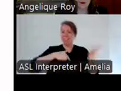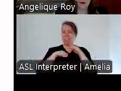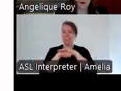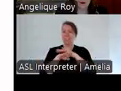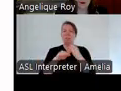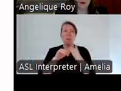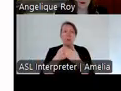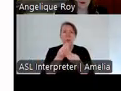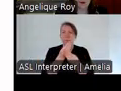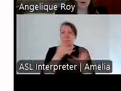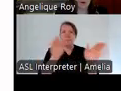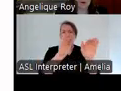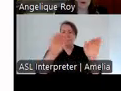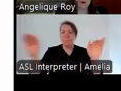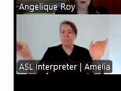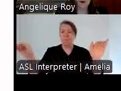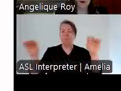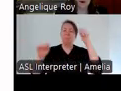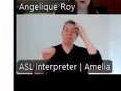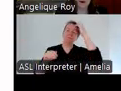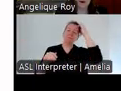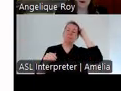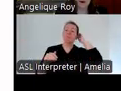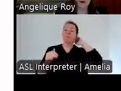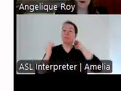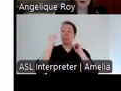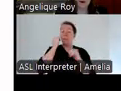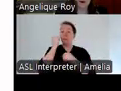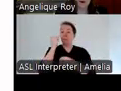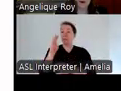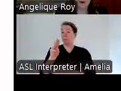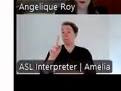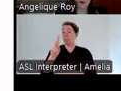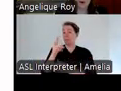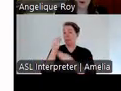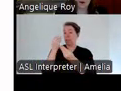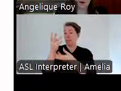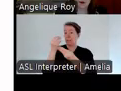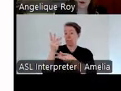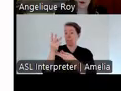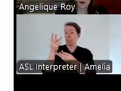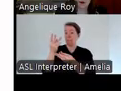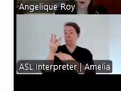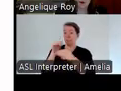underway related to accessible metadata, and representing this information directly in omni